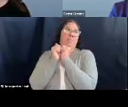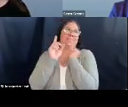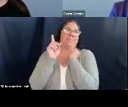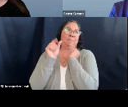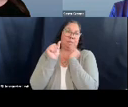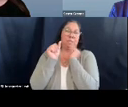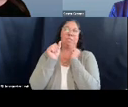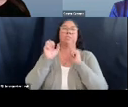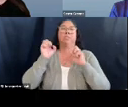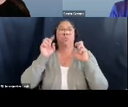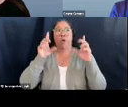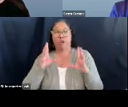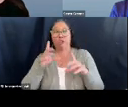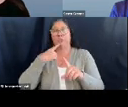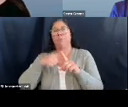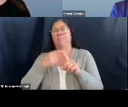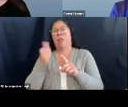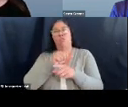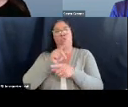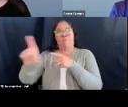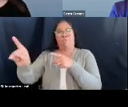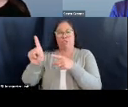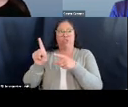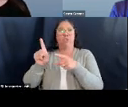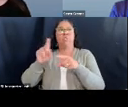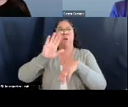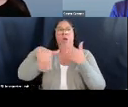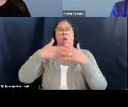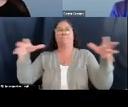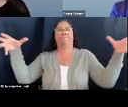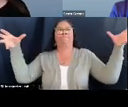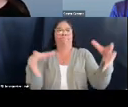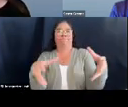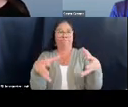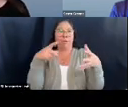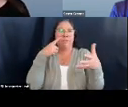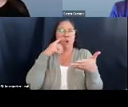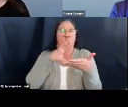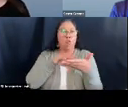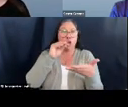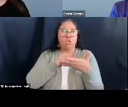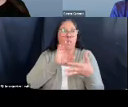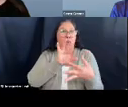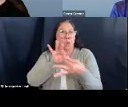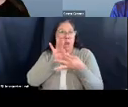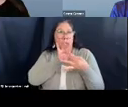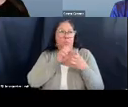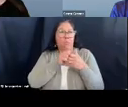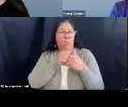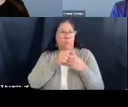educators, and other professionals come together to learn and connect with effective strategies,